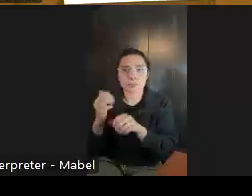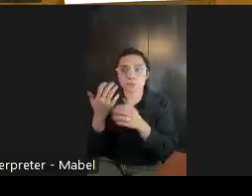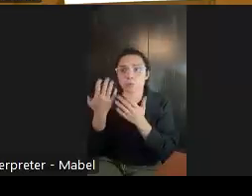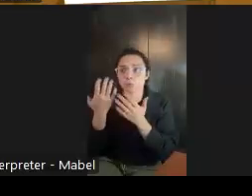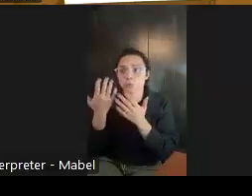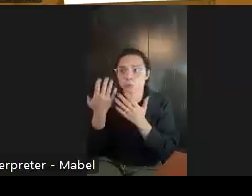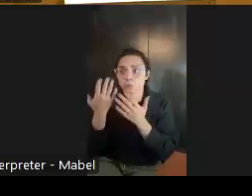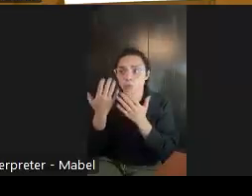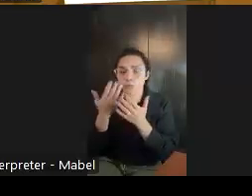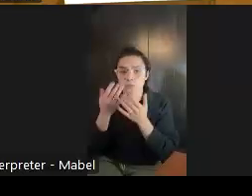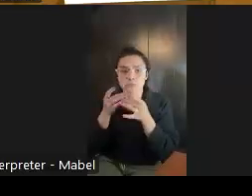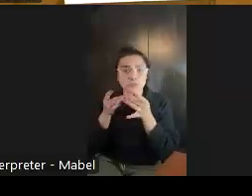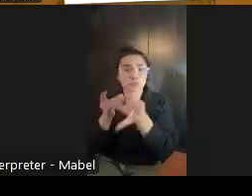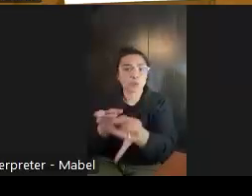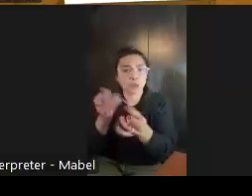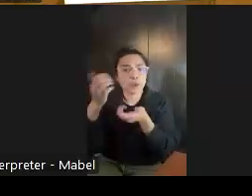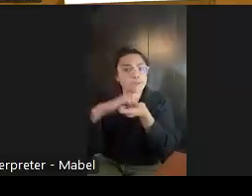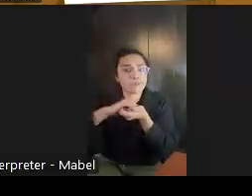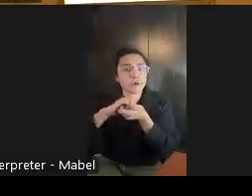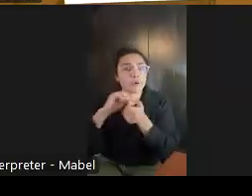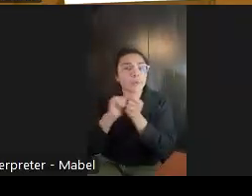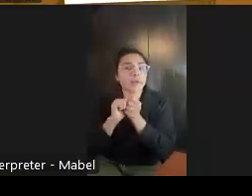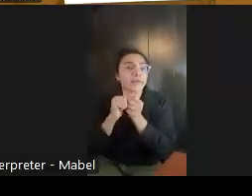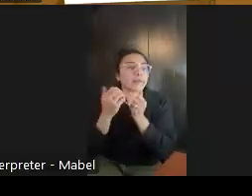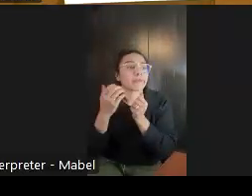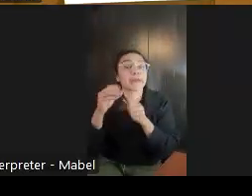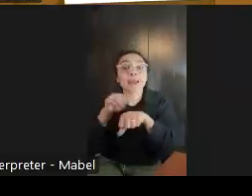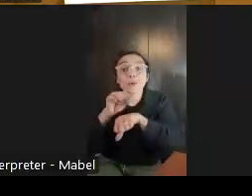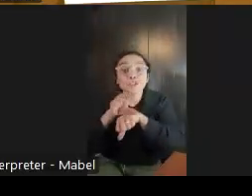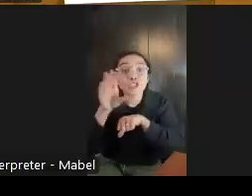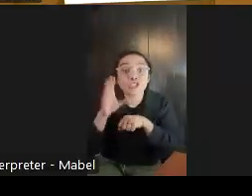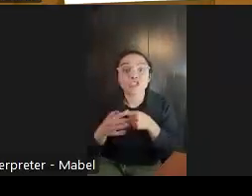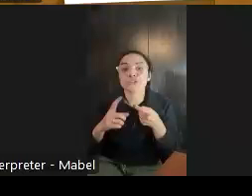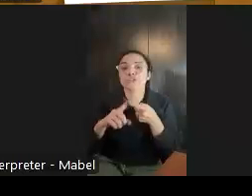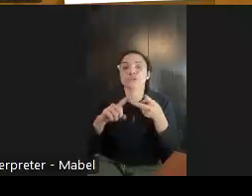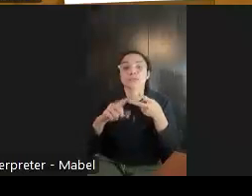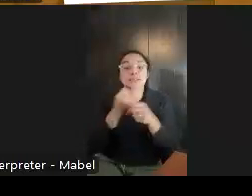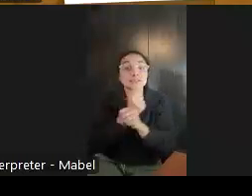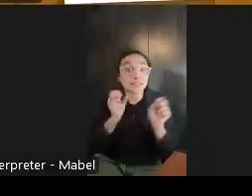with a counselor being able to you know safety plan being able to collaborate in uh in in